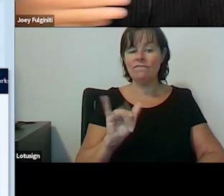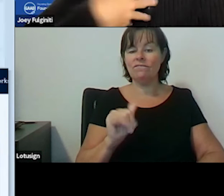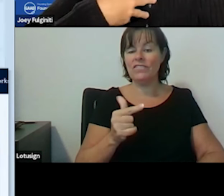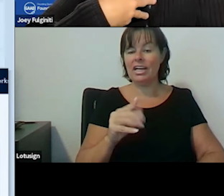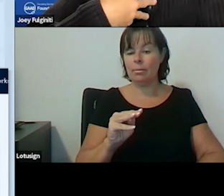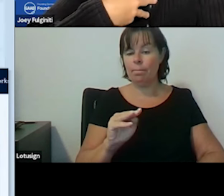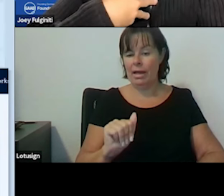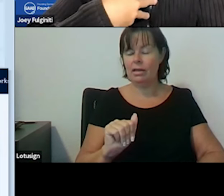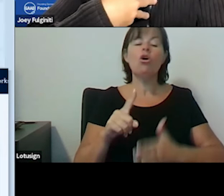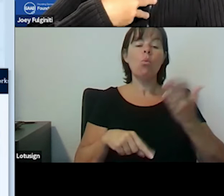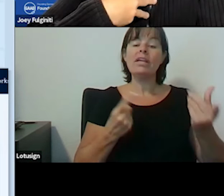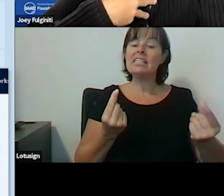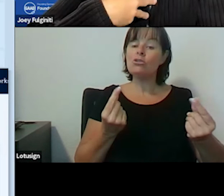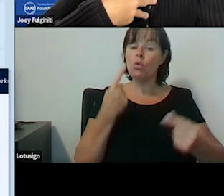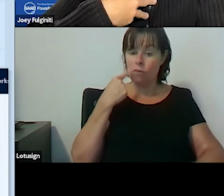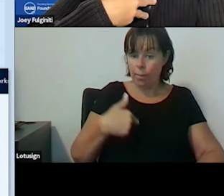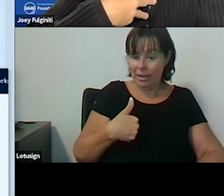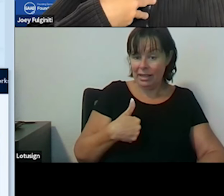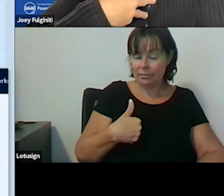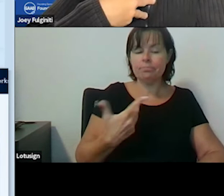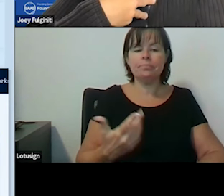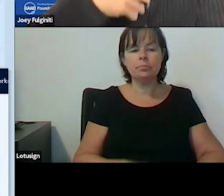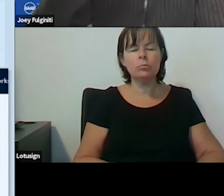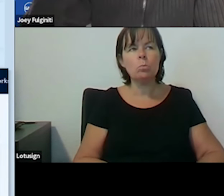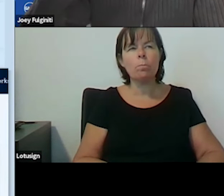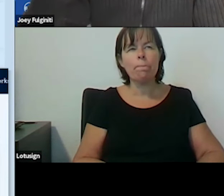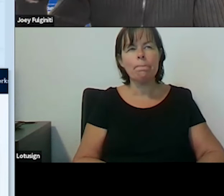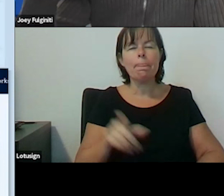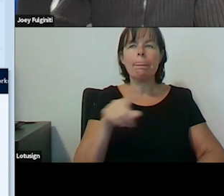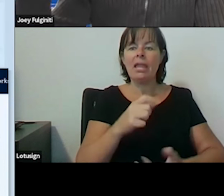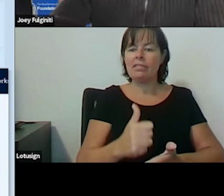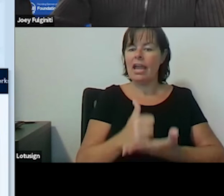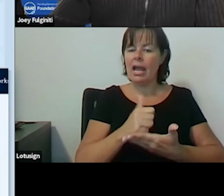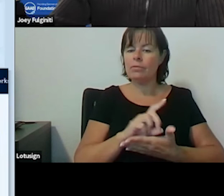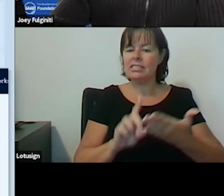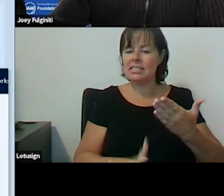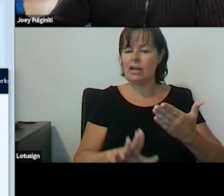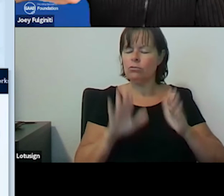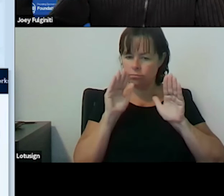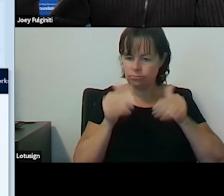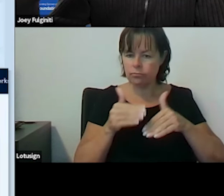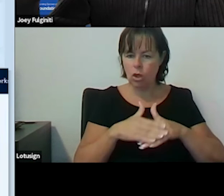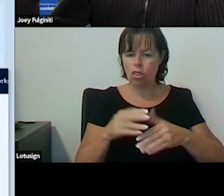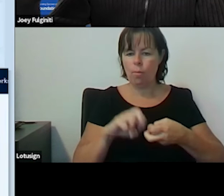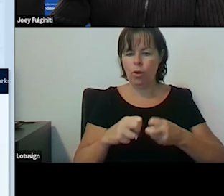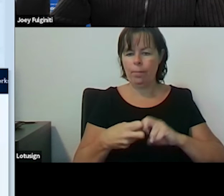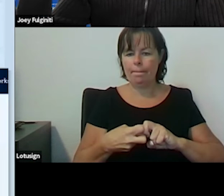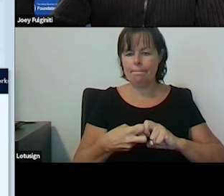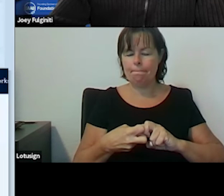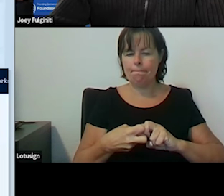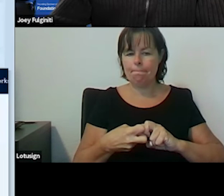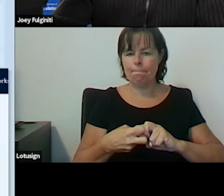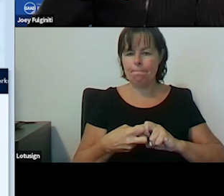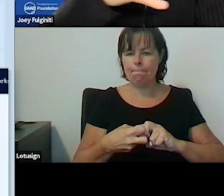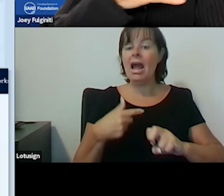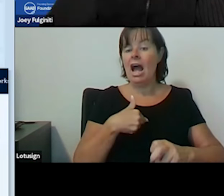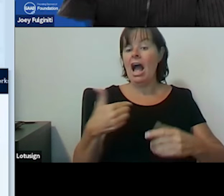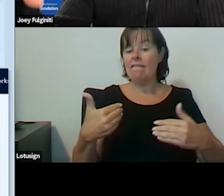do for me is they they help the designers focus on the problem um I've had designers design their own